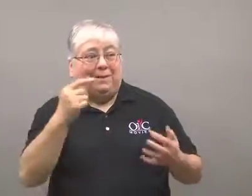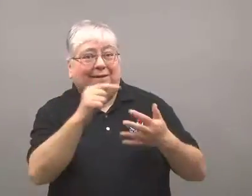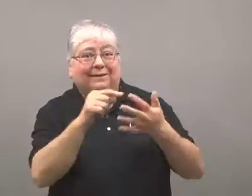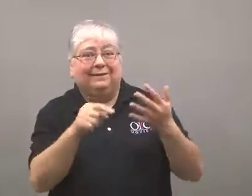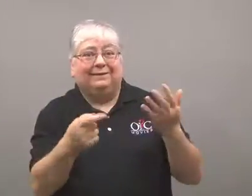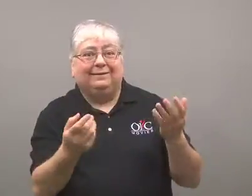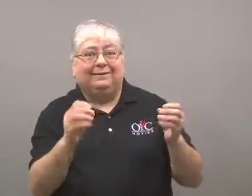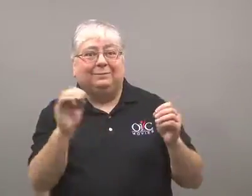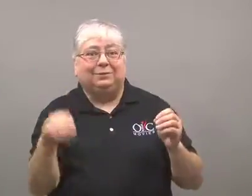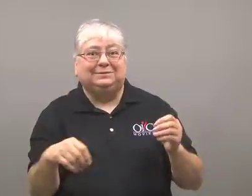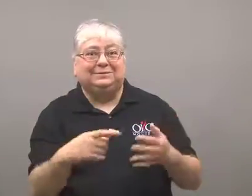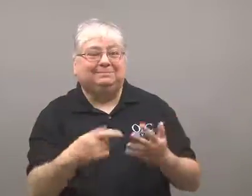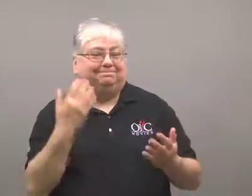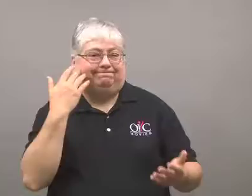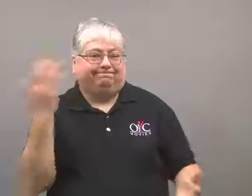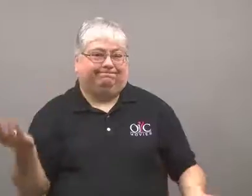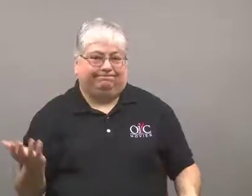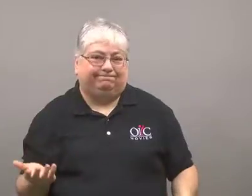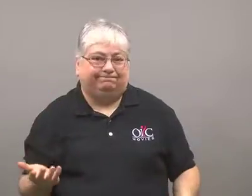So the percentages of those categories remains unknown.